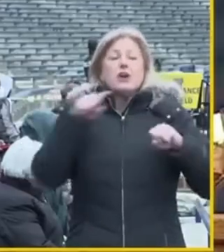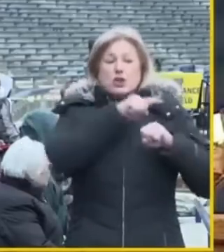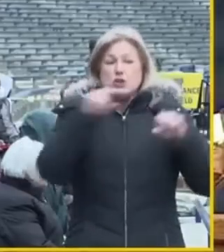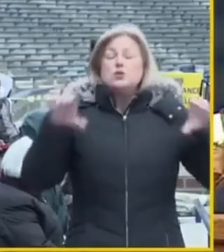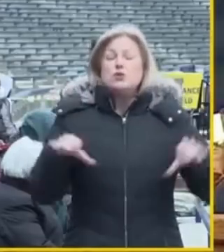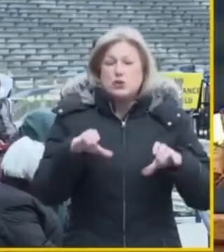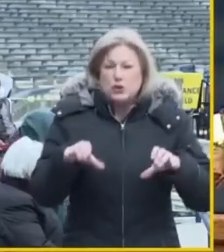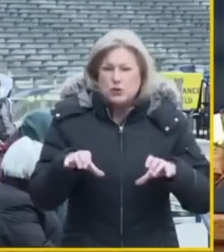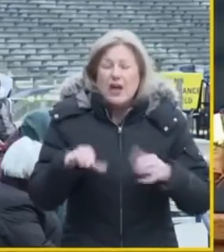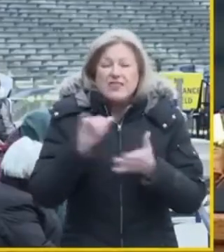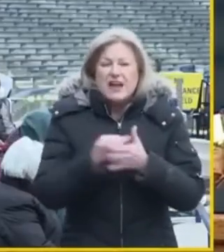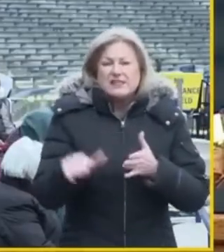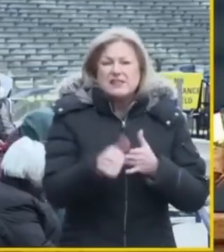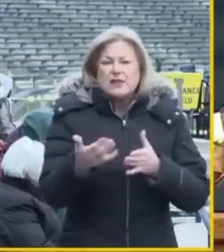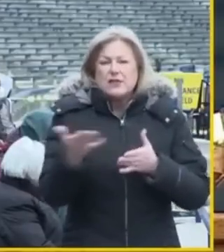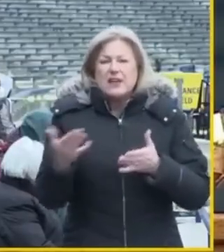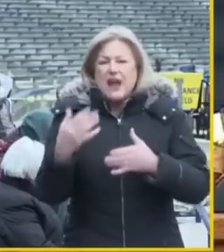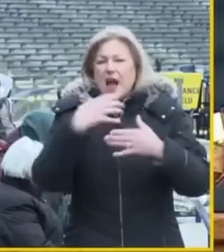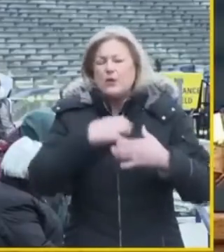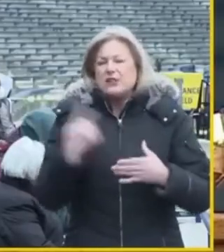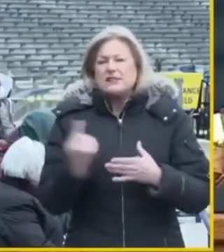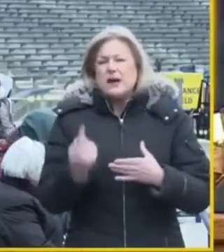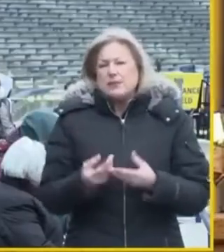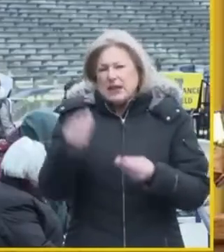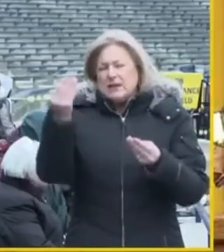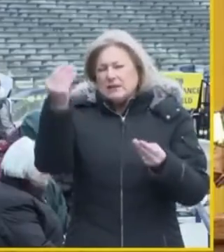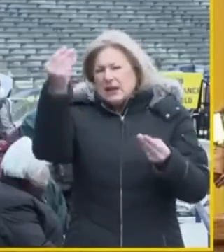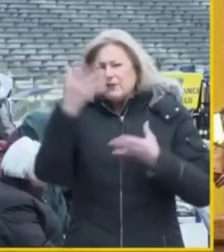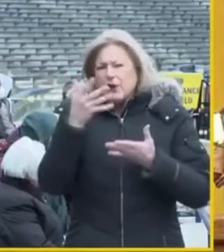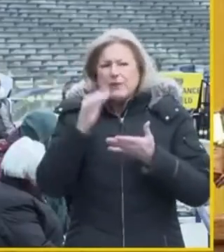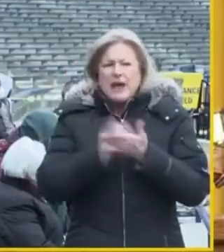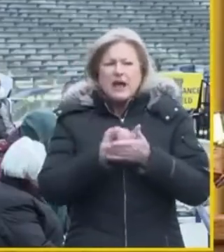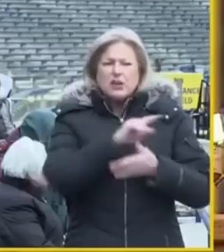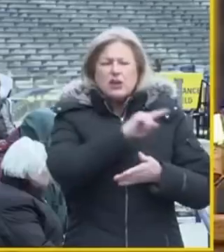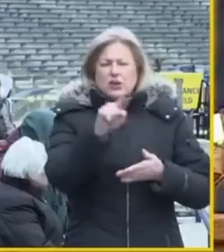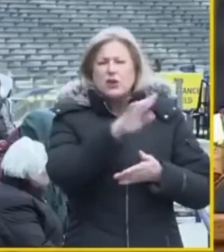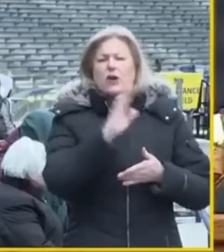That's another thing I wish someone had told me at your age. I wish someone had told me